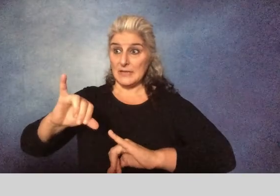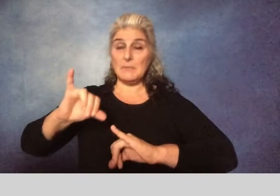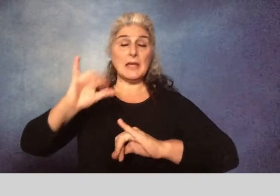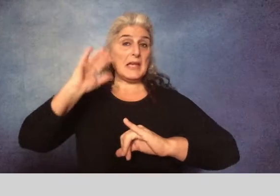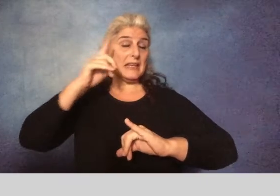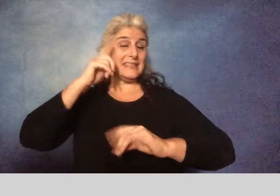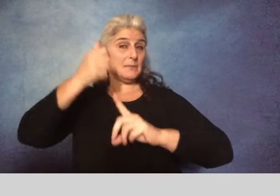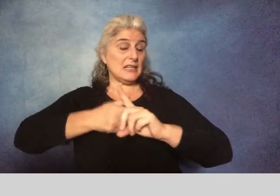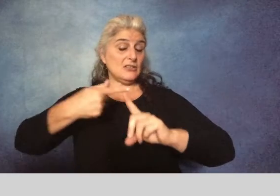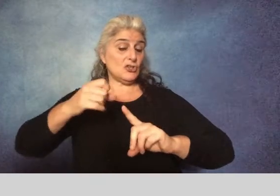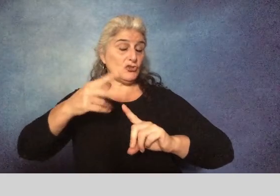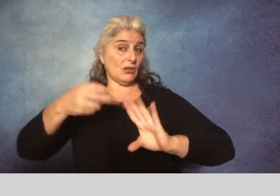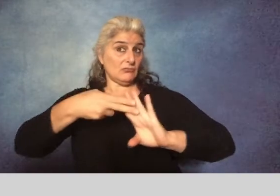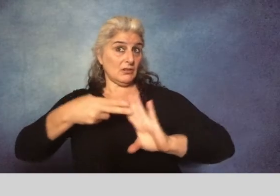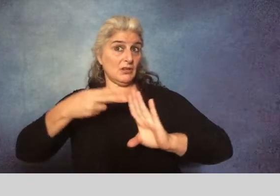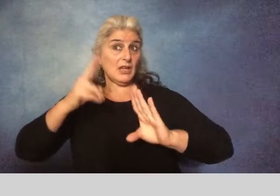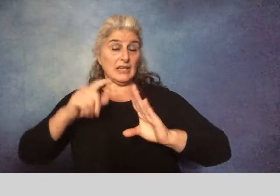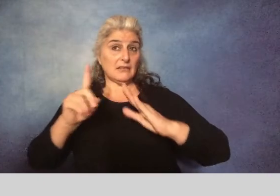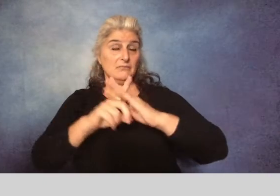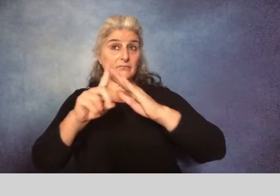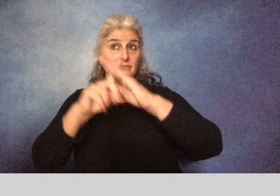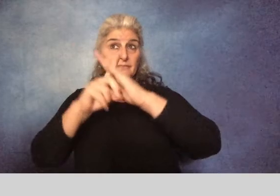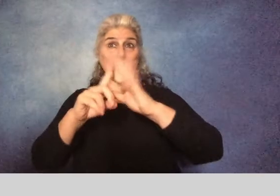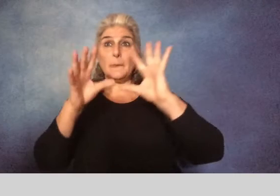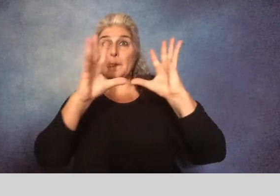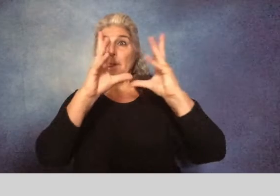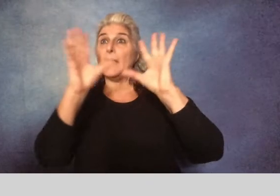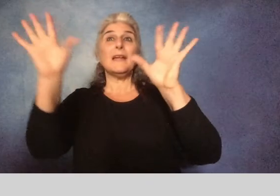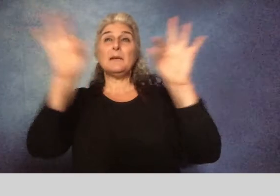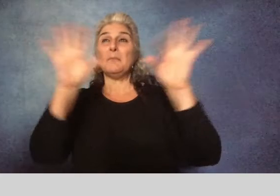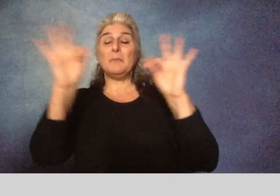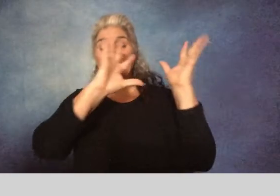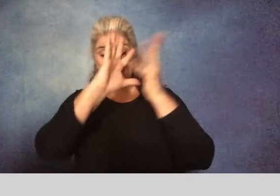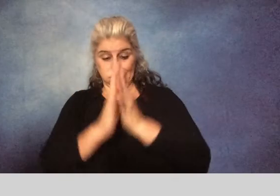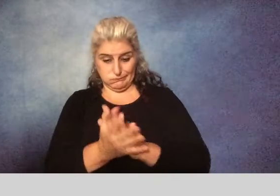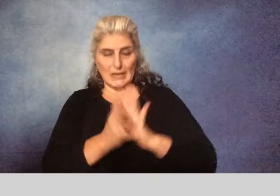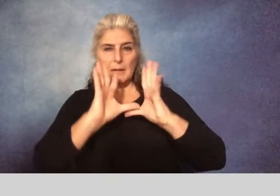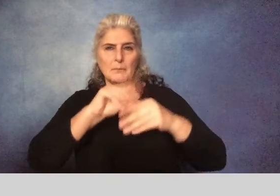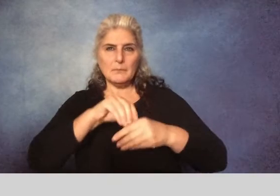for each artist, it can put them all together into one overarching genre category,